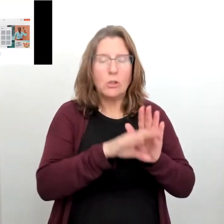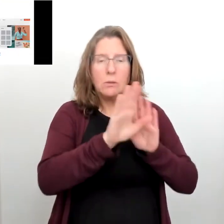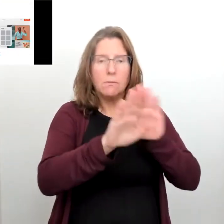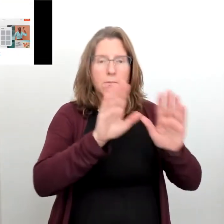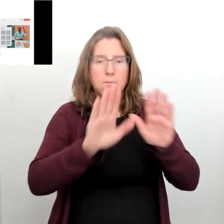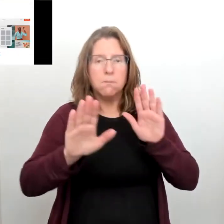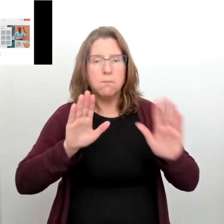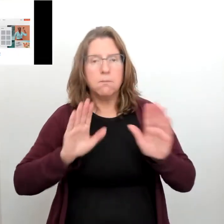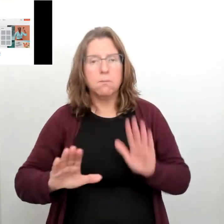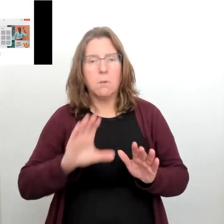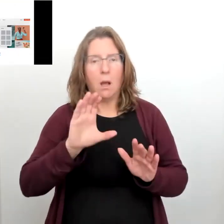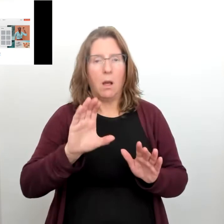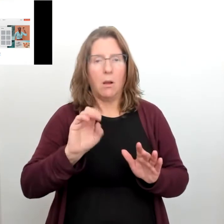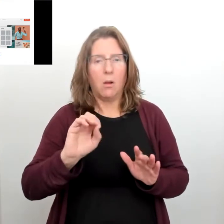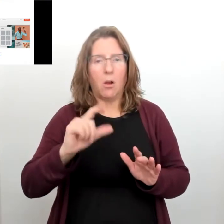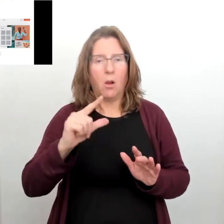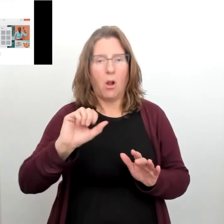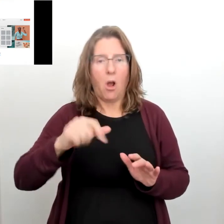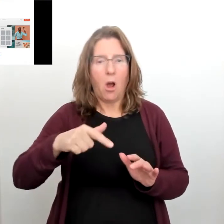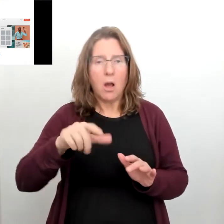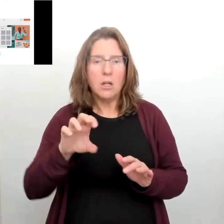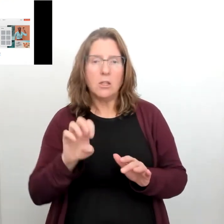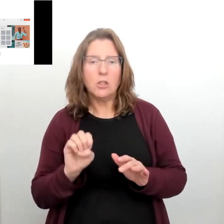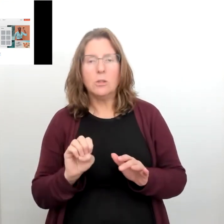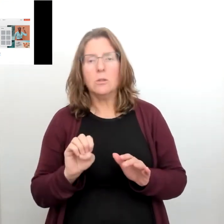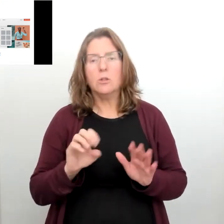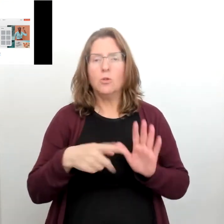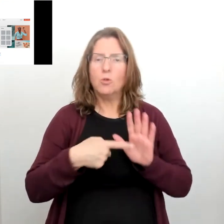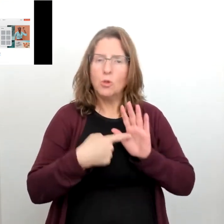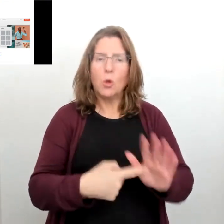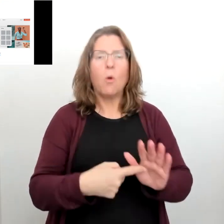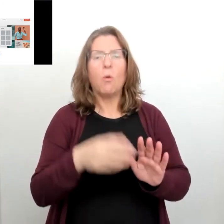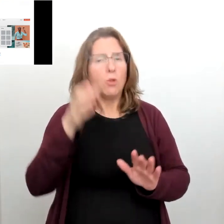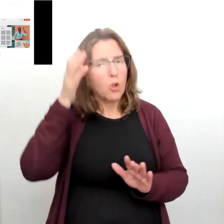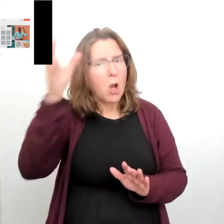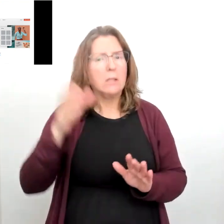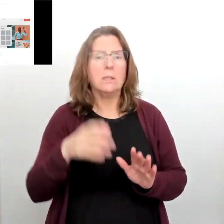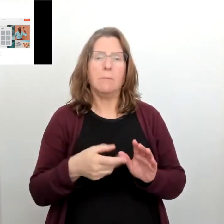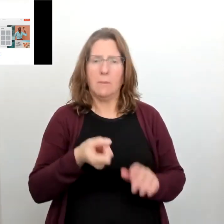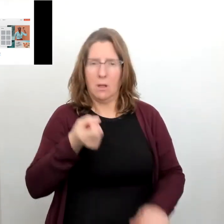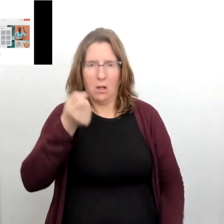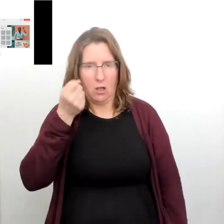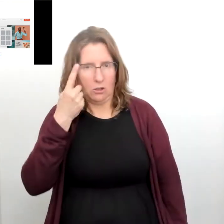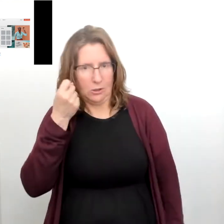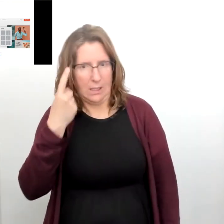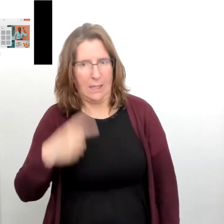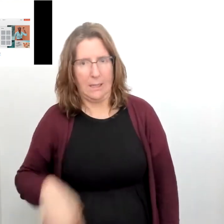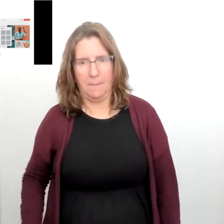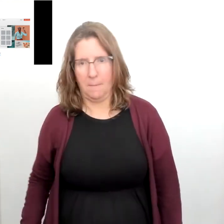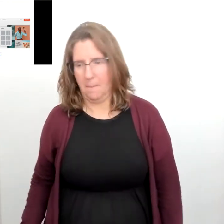Collages allow students to create using pictures and visuals to demonstrate understanding.